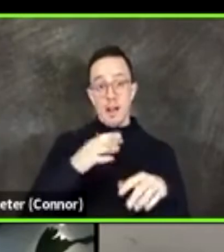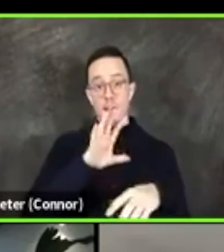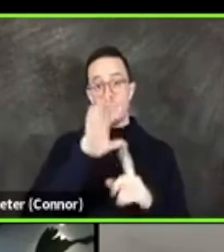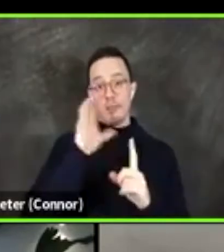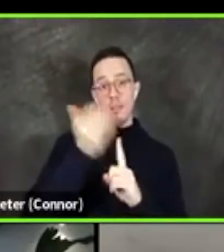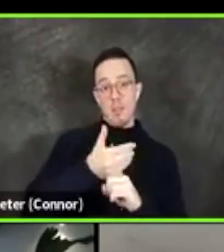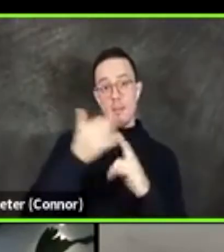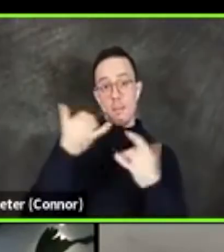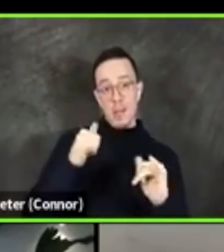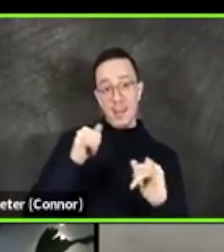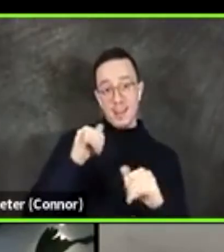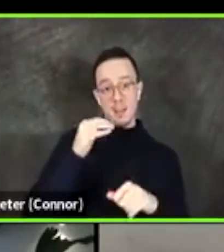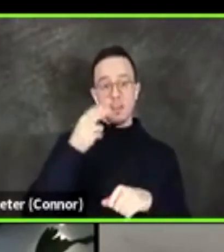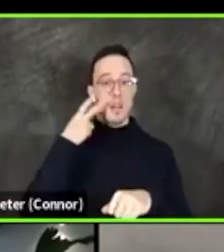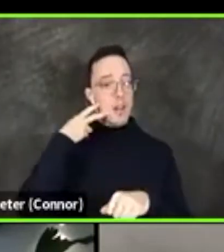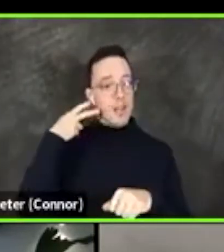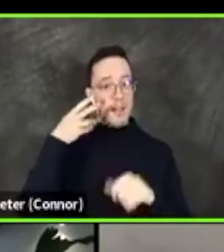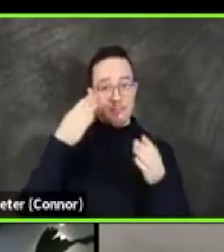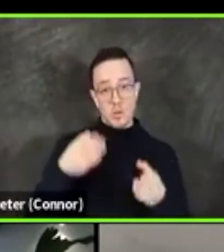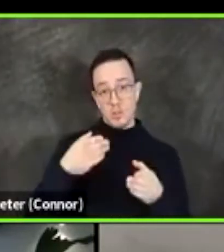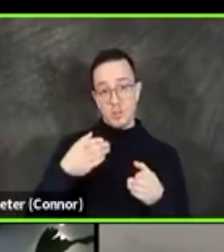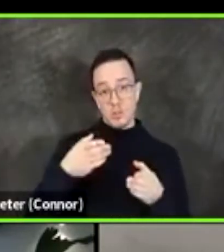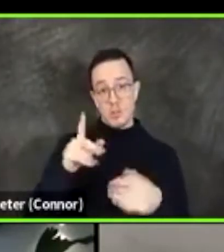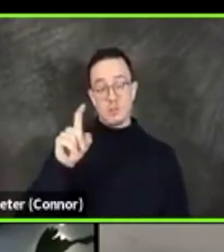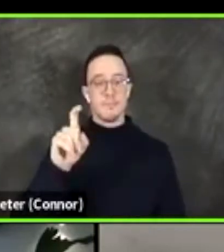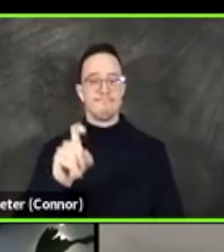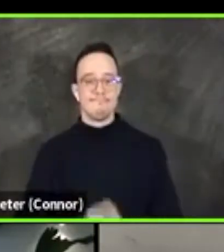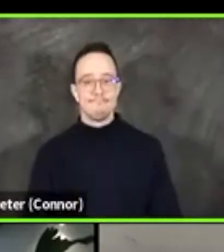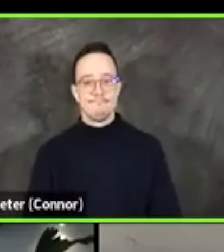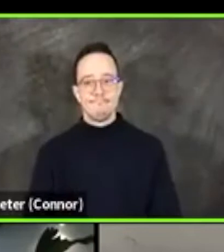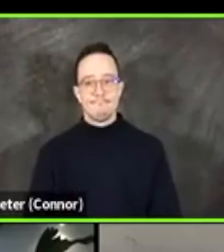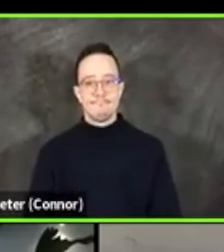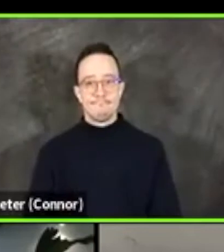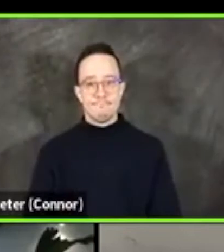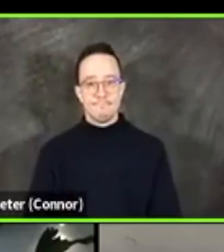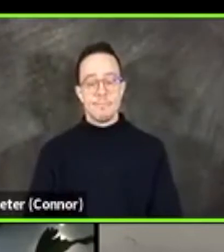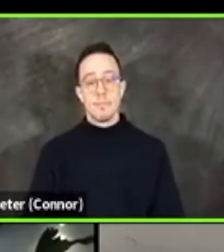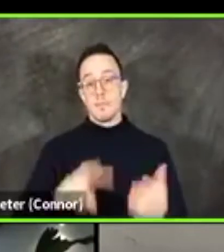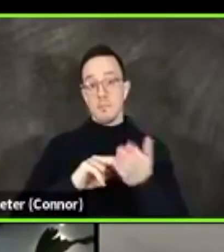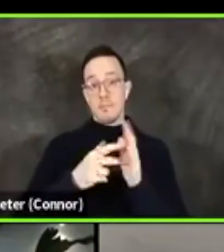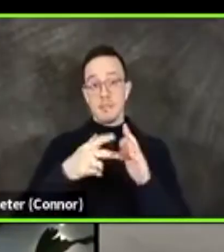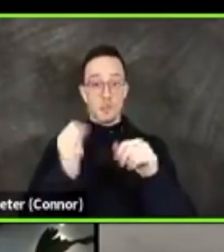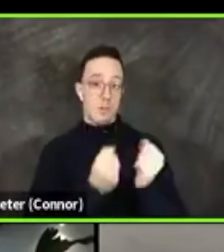THAT'S NOT TO SAY THERE SHOULD BE A COMPLETE OBSTRUCTION TO THAT, BUT IT'S LIKE,